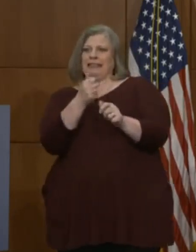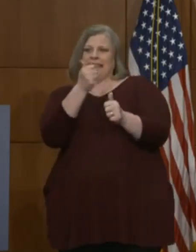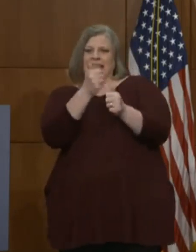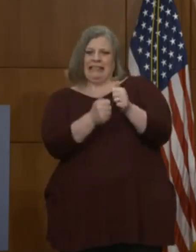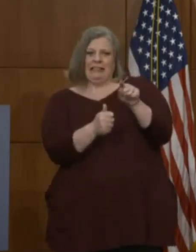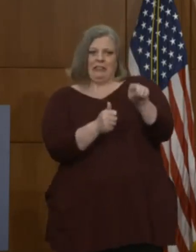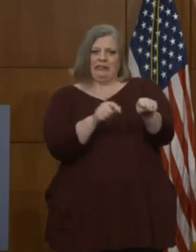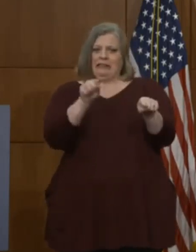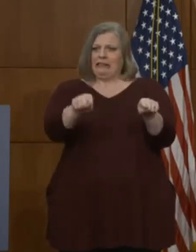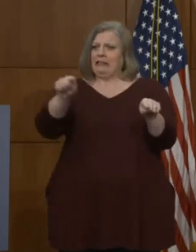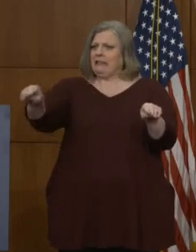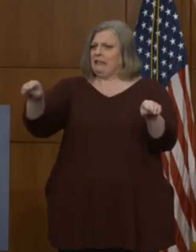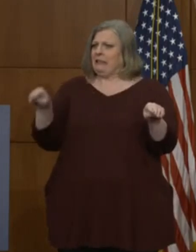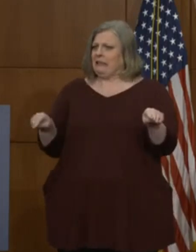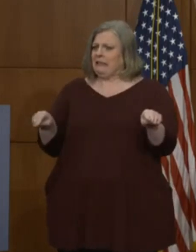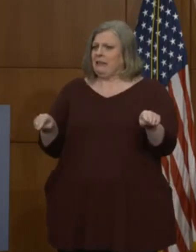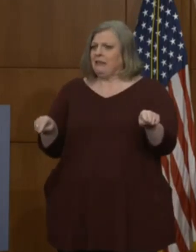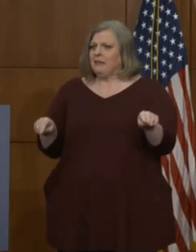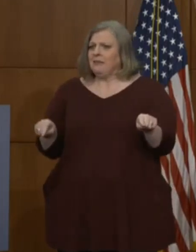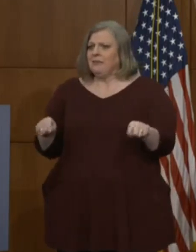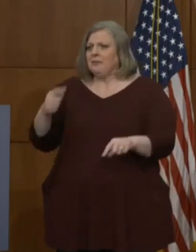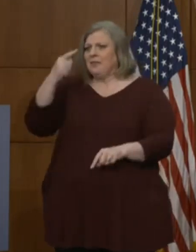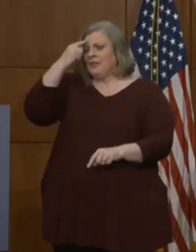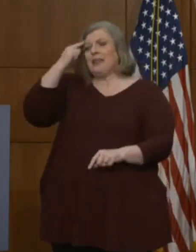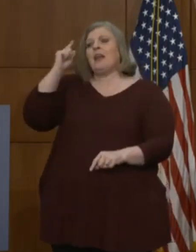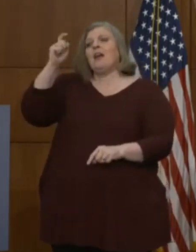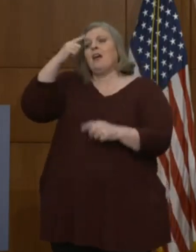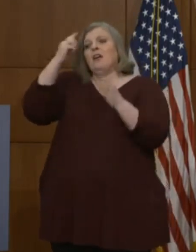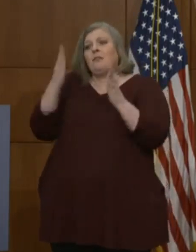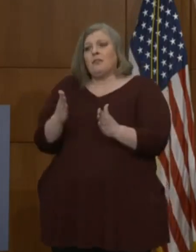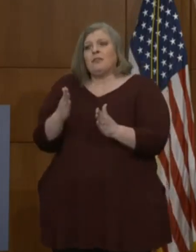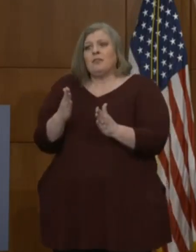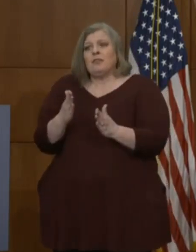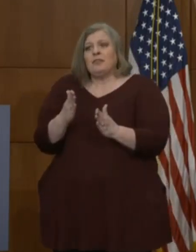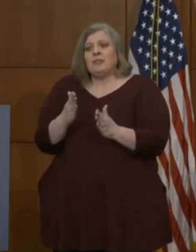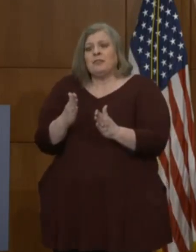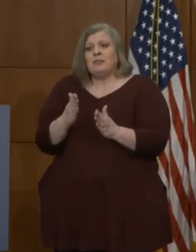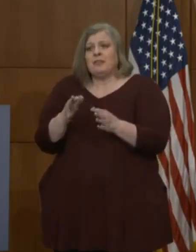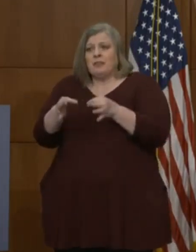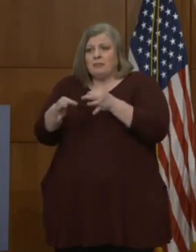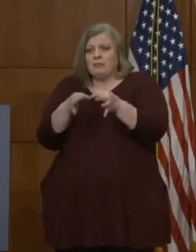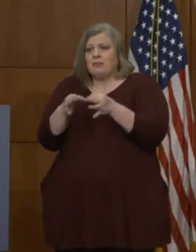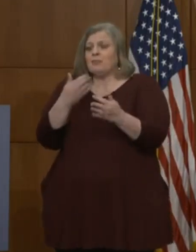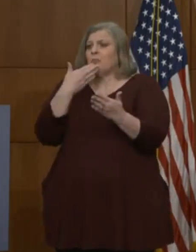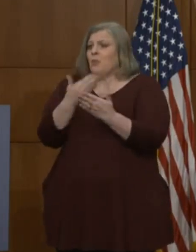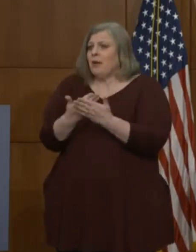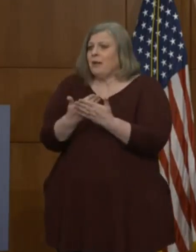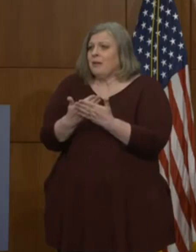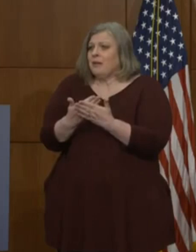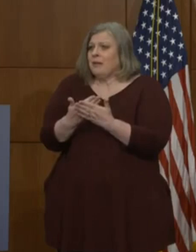OUTBREAKS NOT JUST OUT ONES IN. THAT THAT- POP UP HERE AND THAT THAT- POP UP HERE AND THERE ARE WERE THE GOVERNORS THERE ARE WERE THE GOVERNORS HELLO ABOUT ANY OF THE